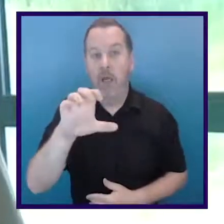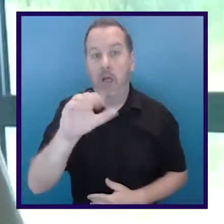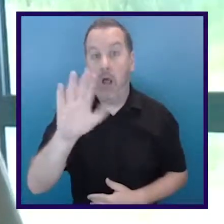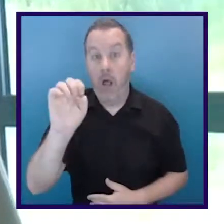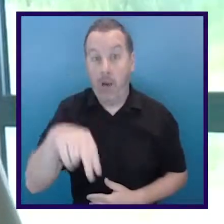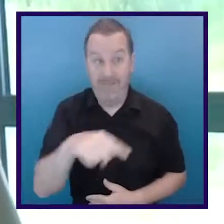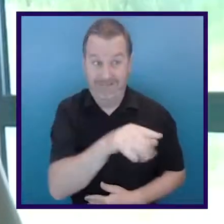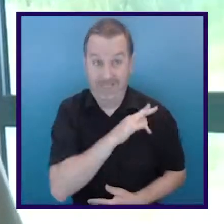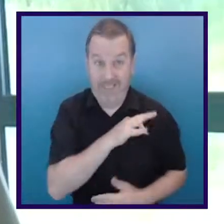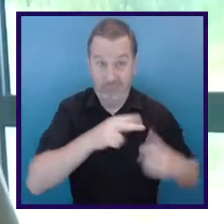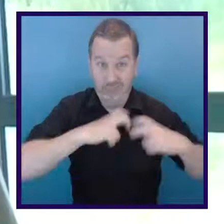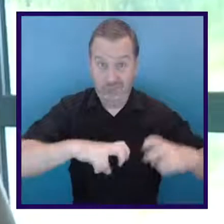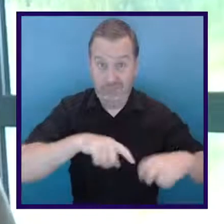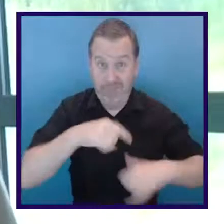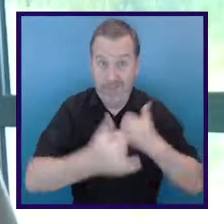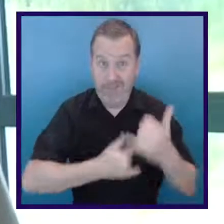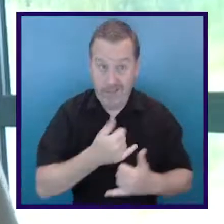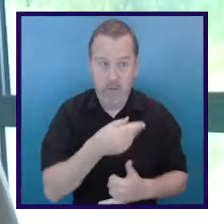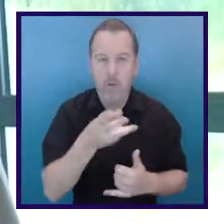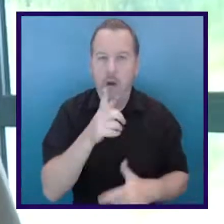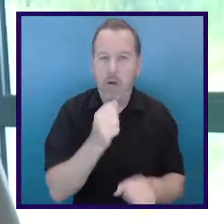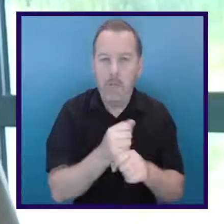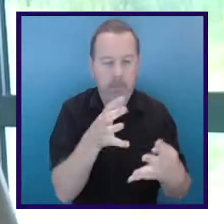is going to present us with some of the highlights from the research.